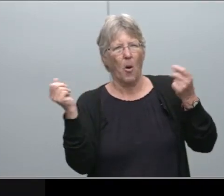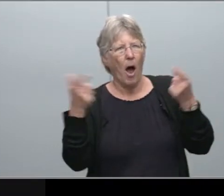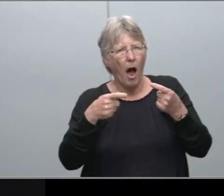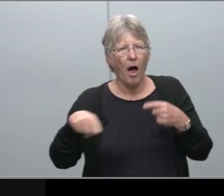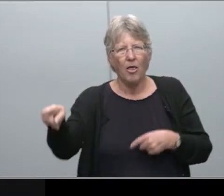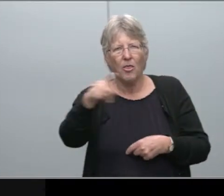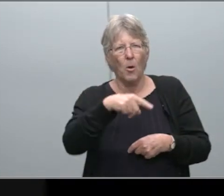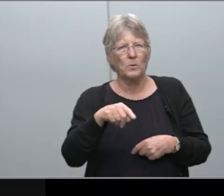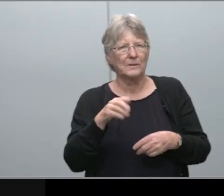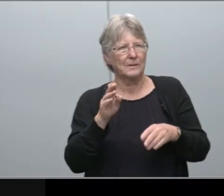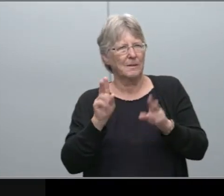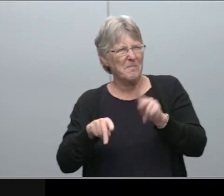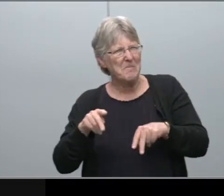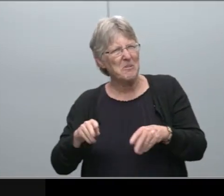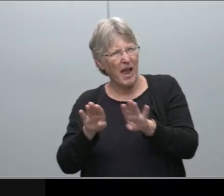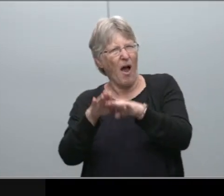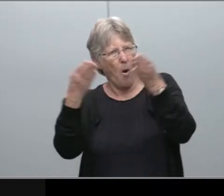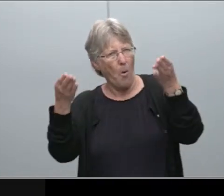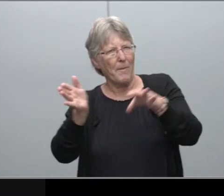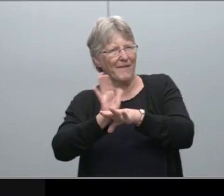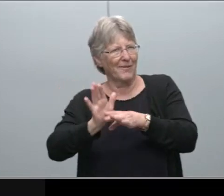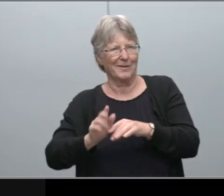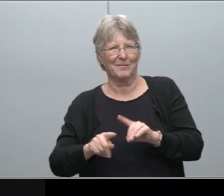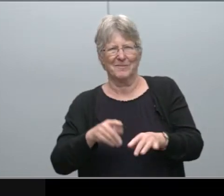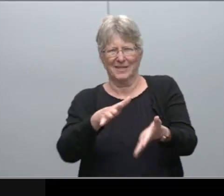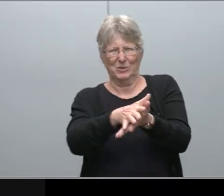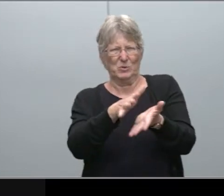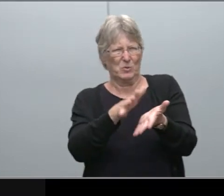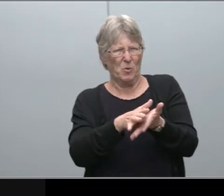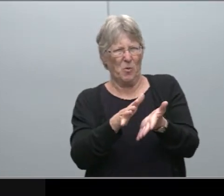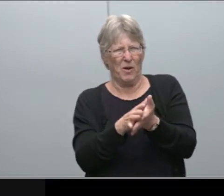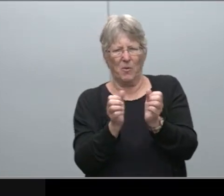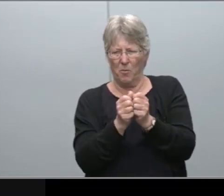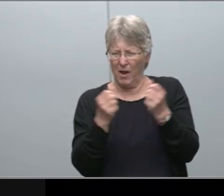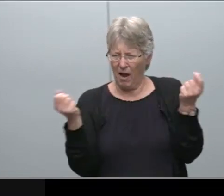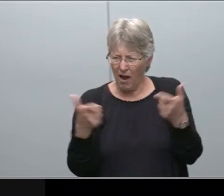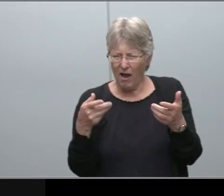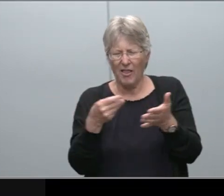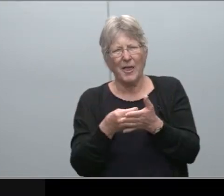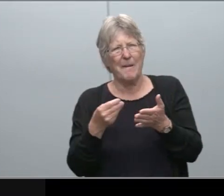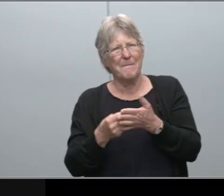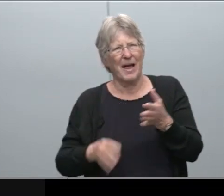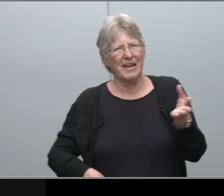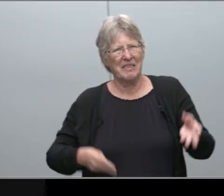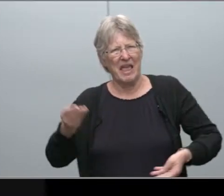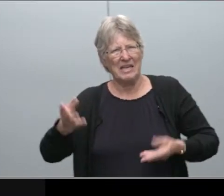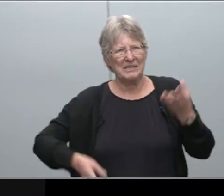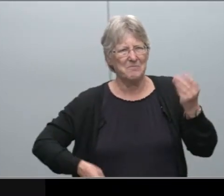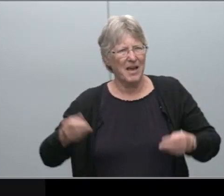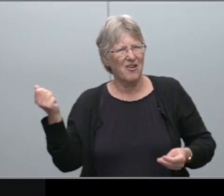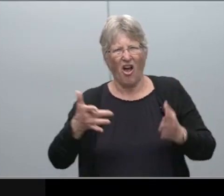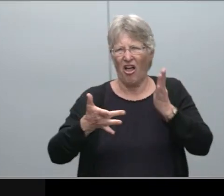And Mr. Itson, if you wanna guide us and share with us again. So we're gonna launch a new question.